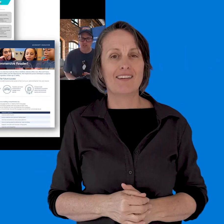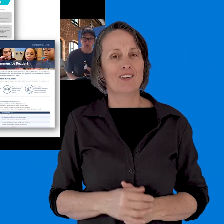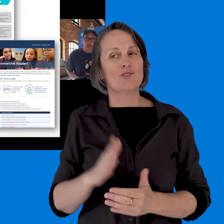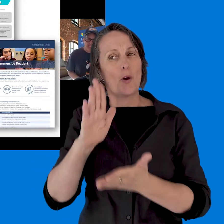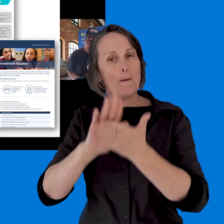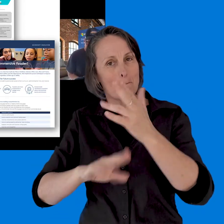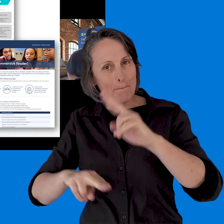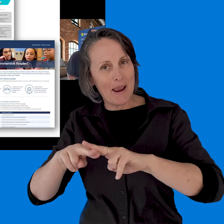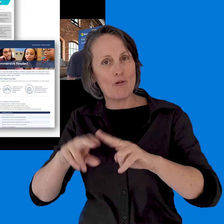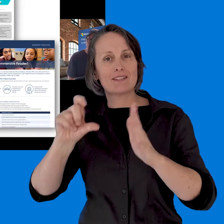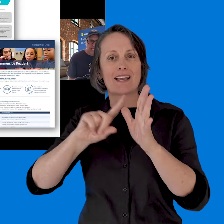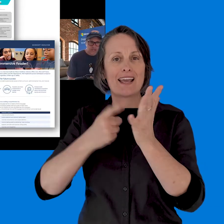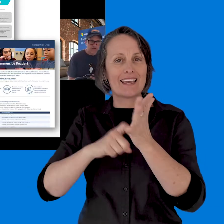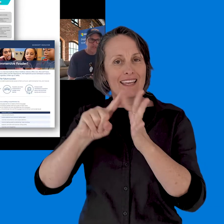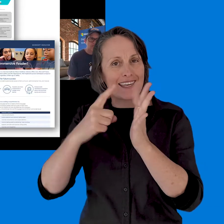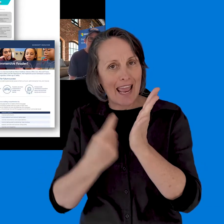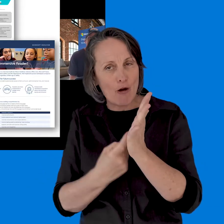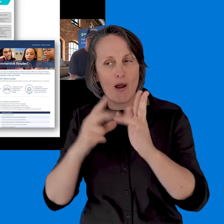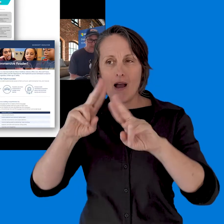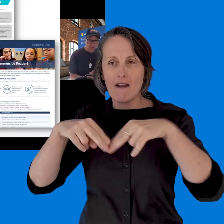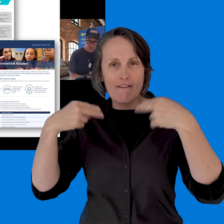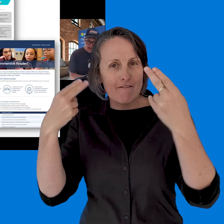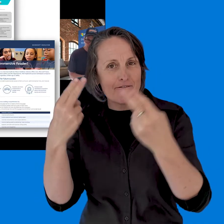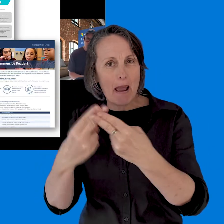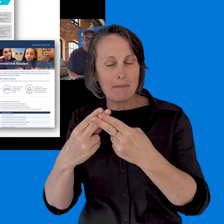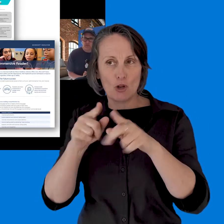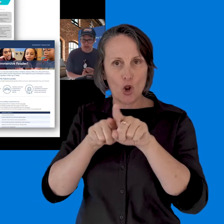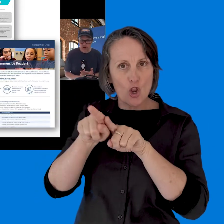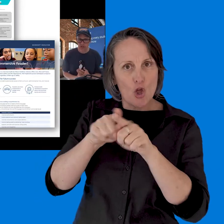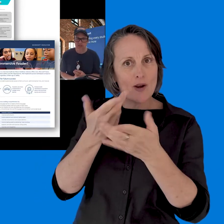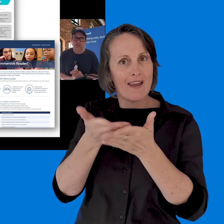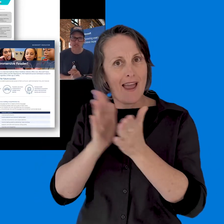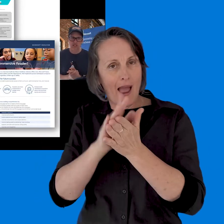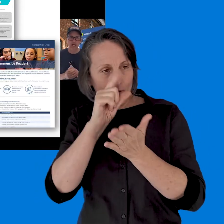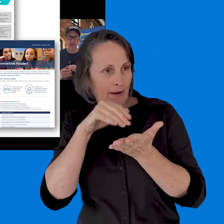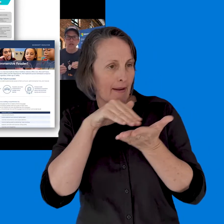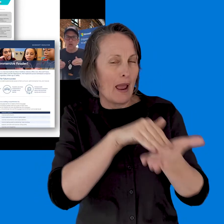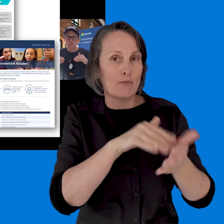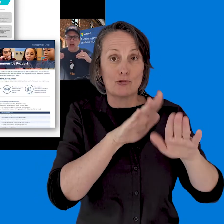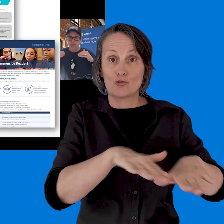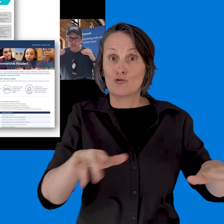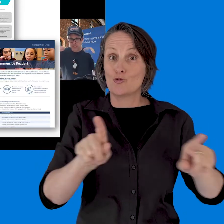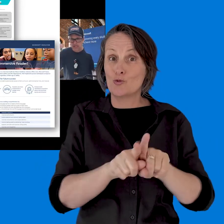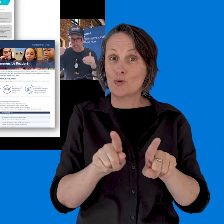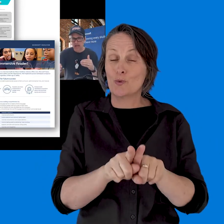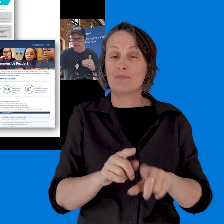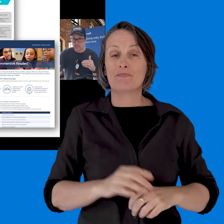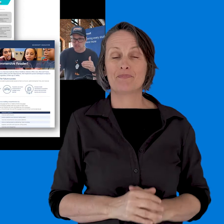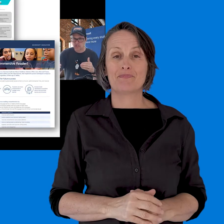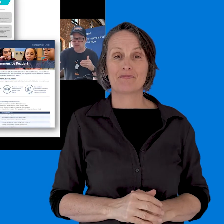So carers, caregivers, families, parents, etc can access this.